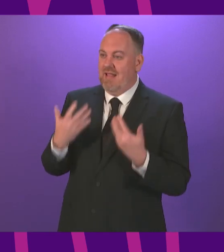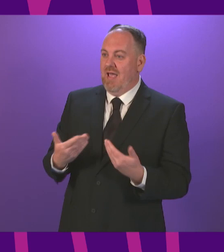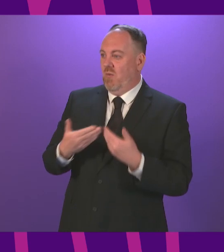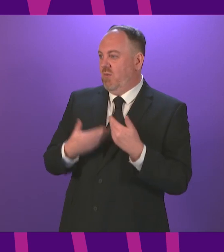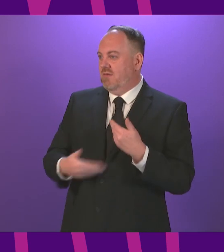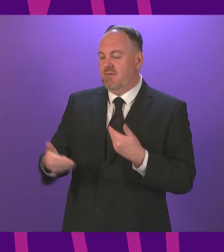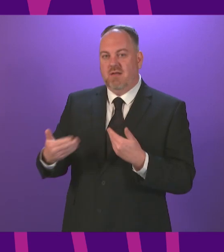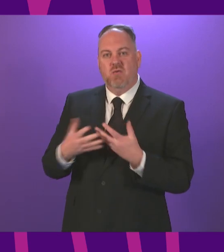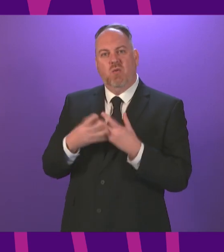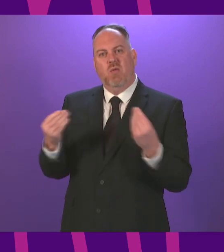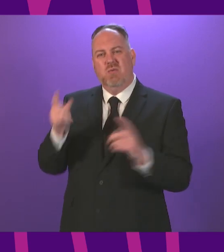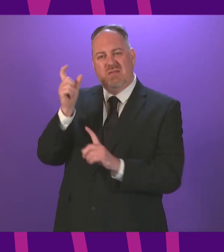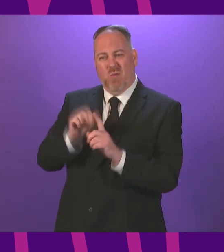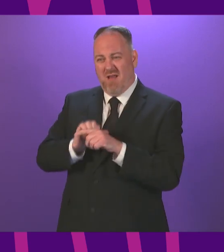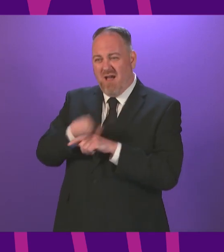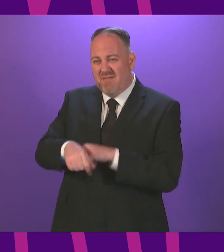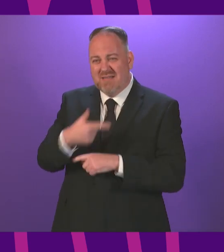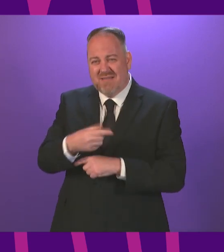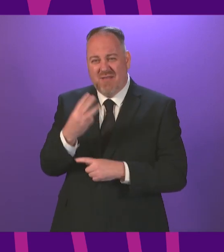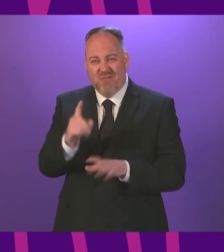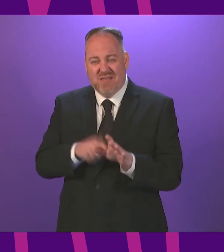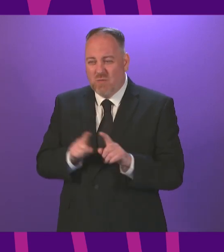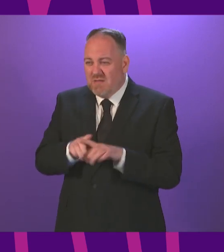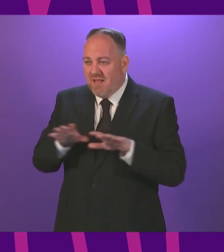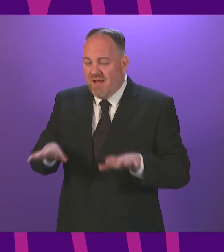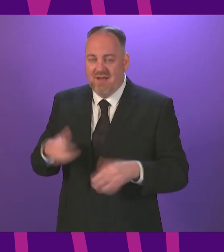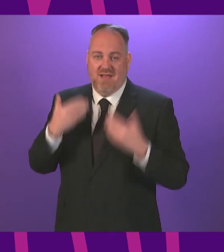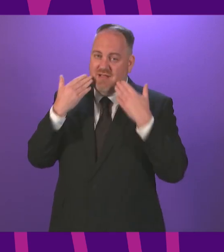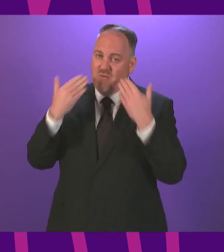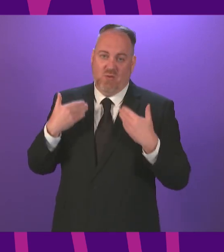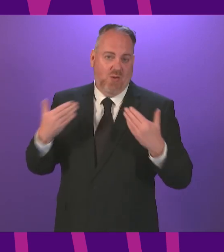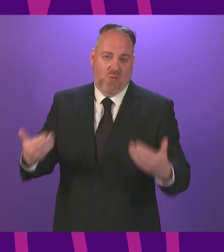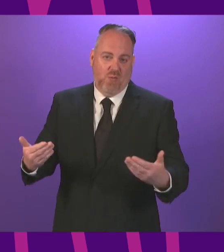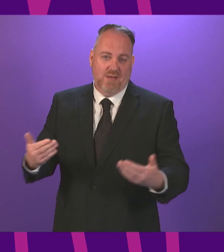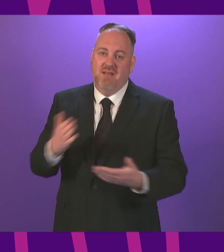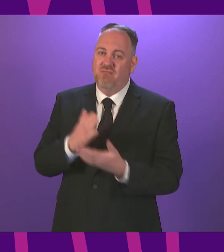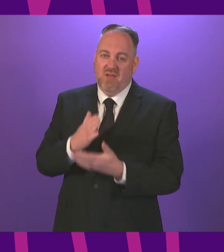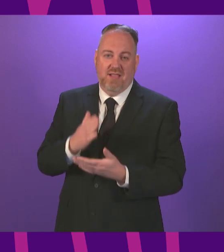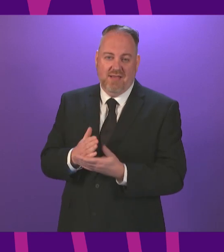that person, or what that absence feels like. The recognition of the enormity of such a loss is